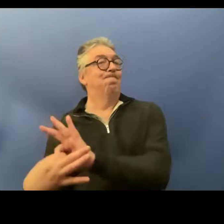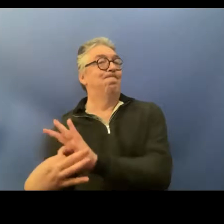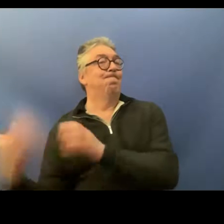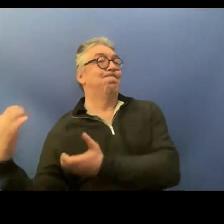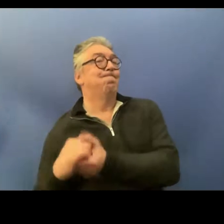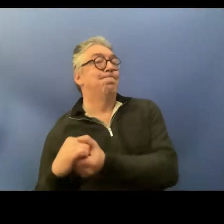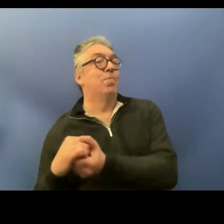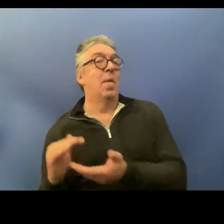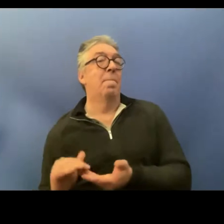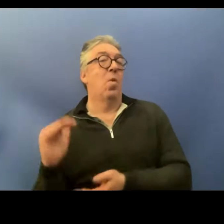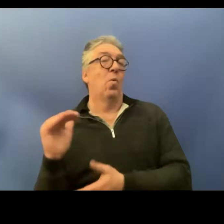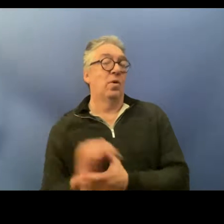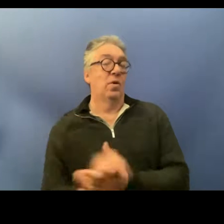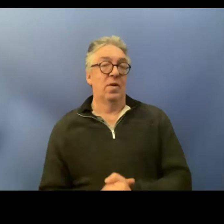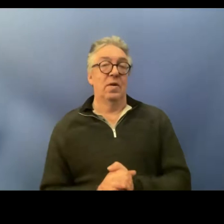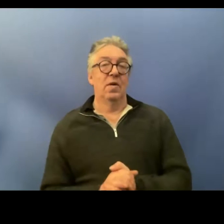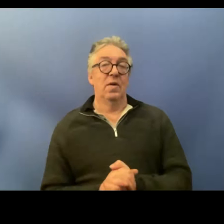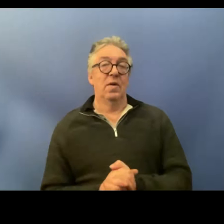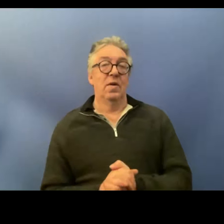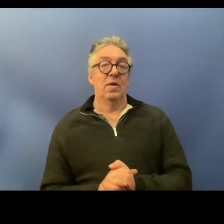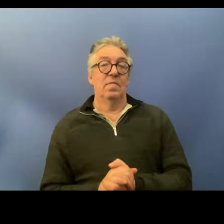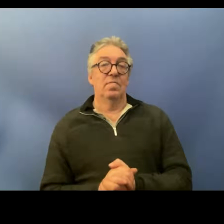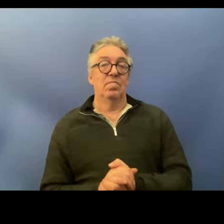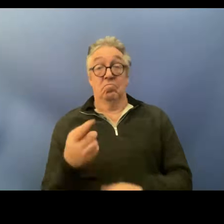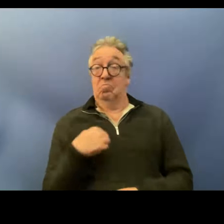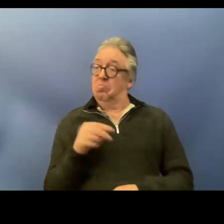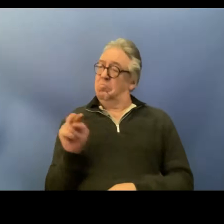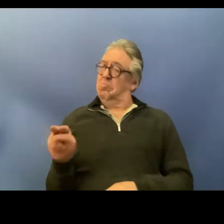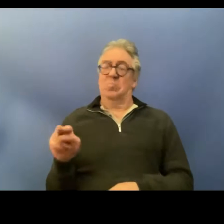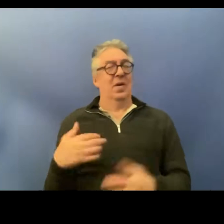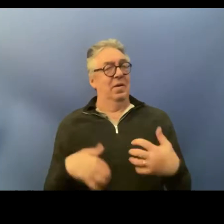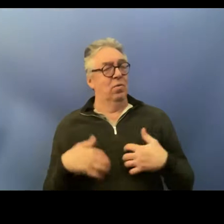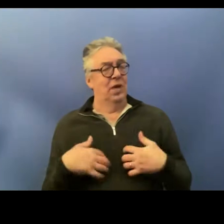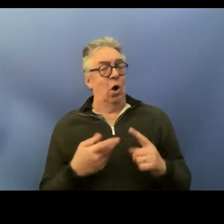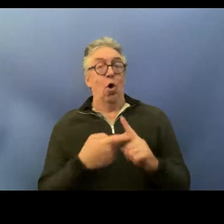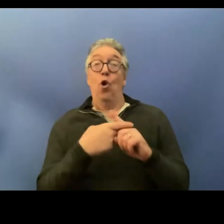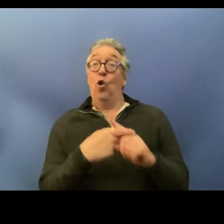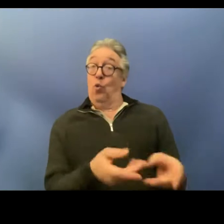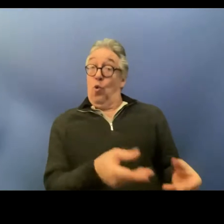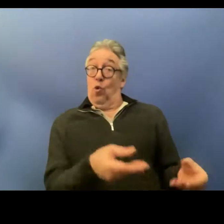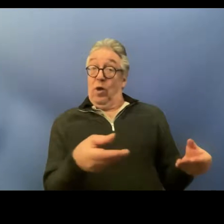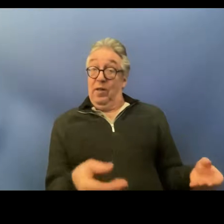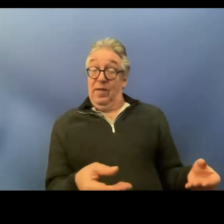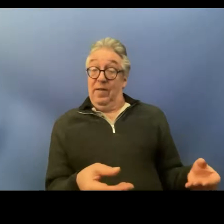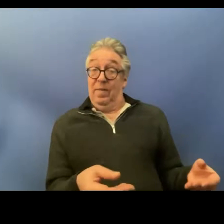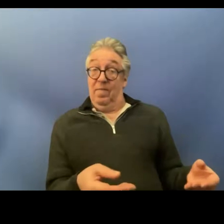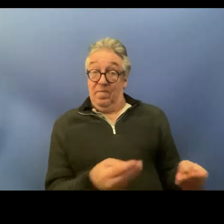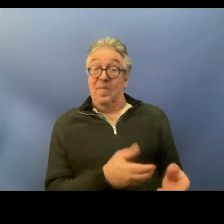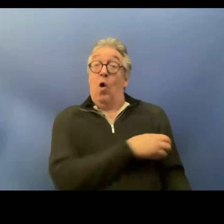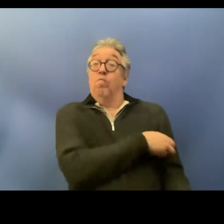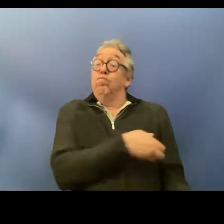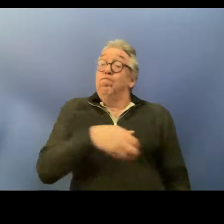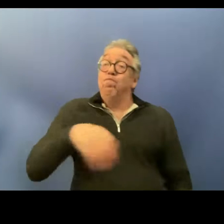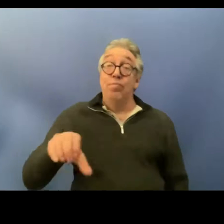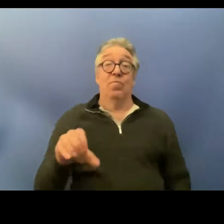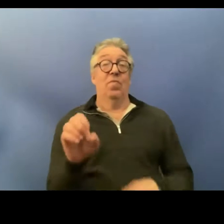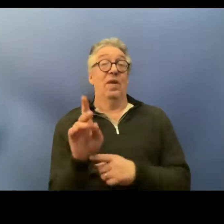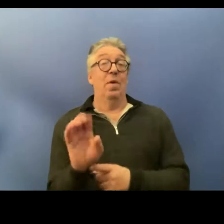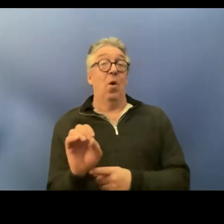It's interesting to see how this toolkit had enabled OPDs, for instance to be more engaged